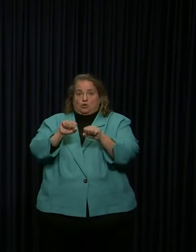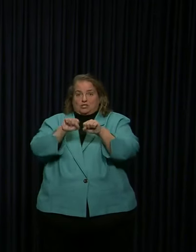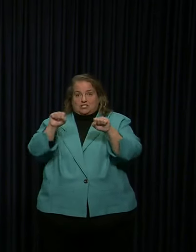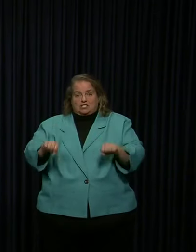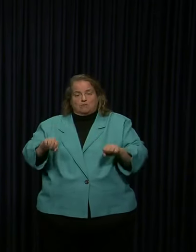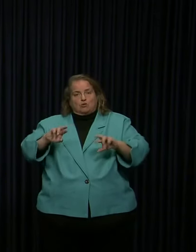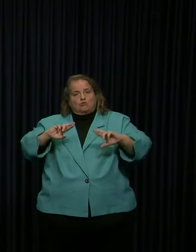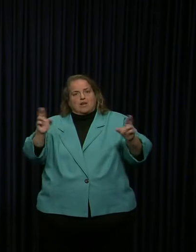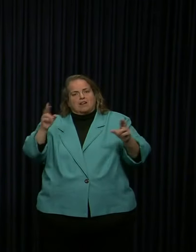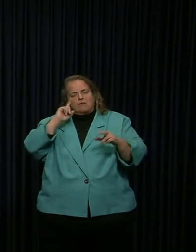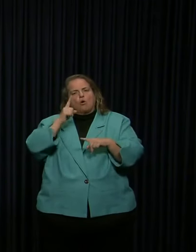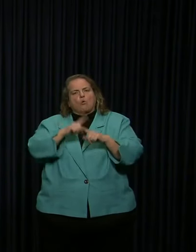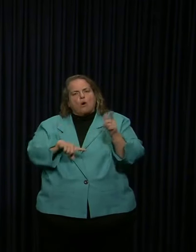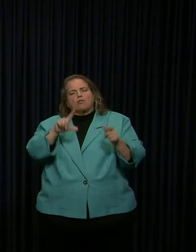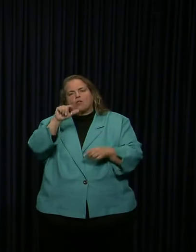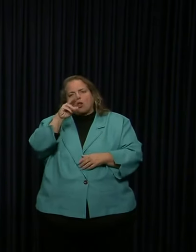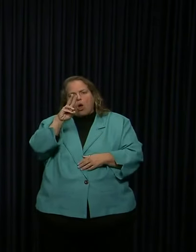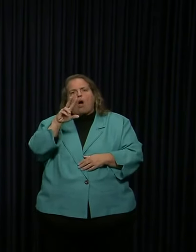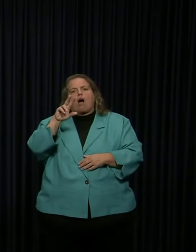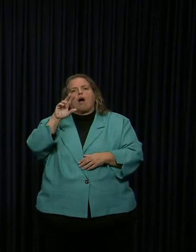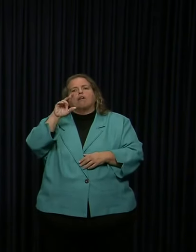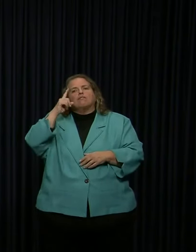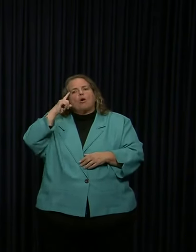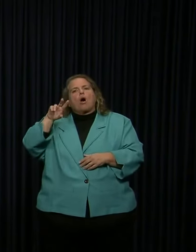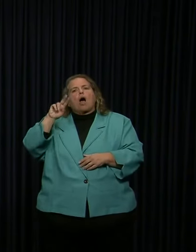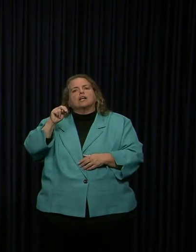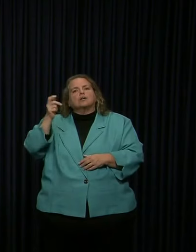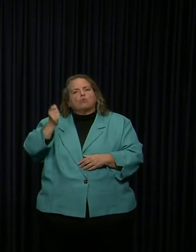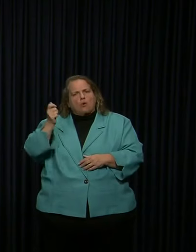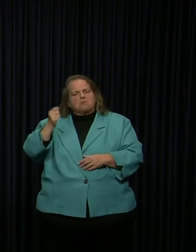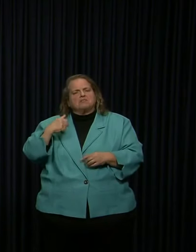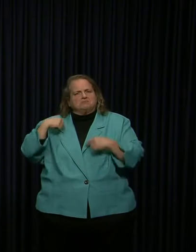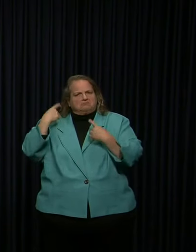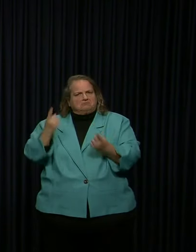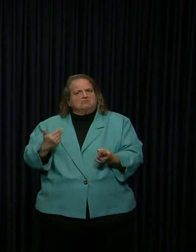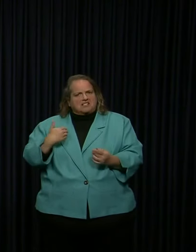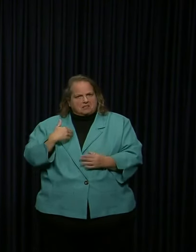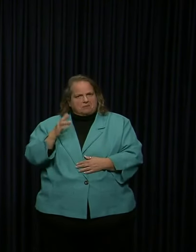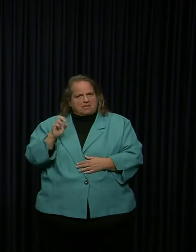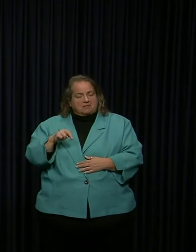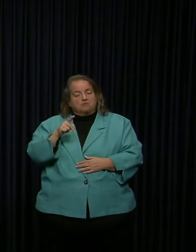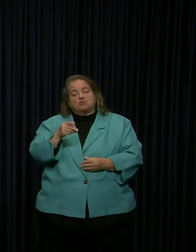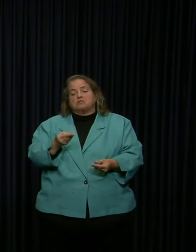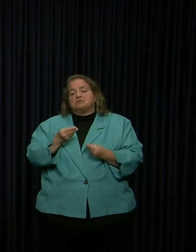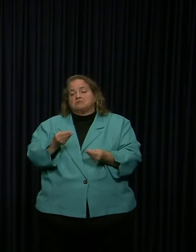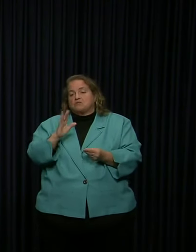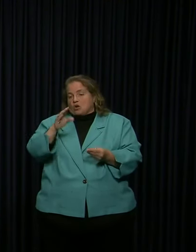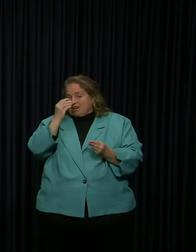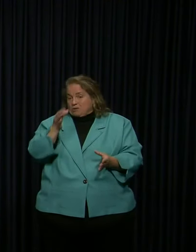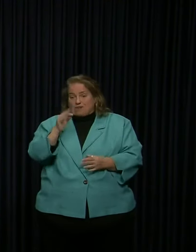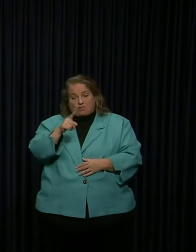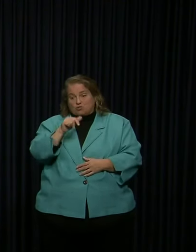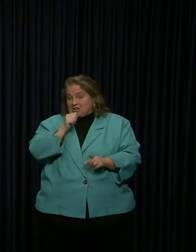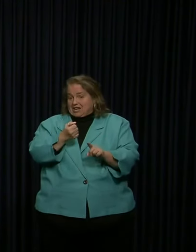SIGNIFICANTLY. SO I'M PROUD OF OUR GROUP. THEY'RE WORKING REALLY HARD. BUT AGAIN, AGAIN ANYBODY OUT